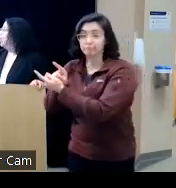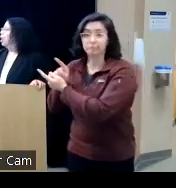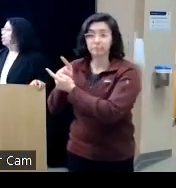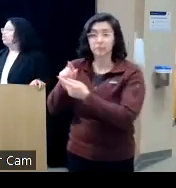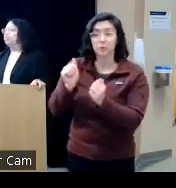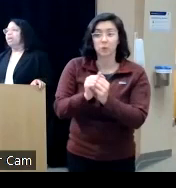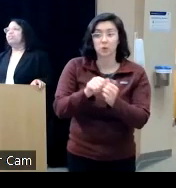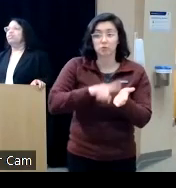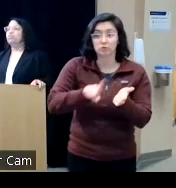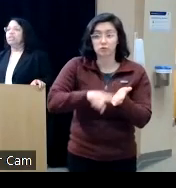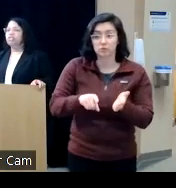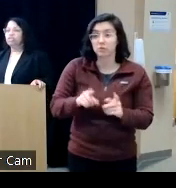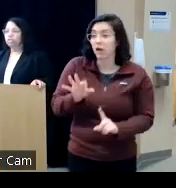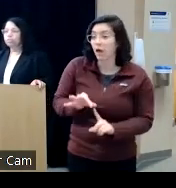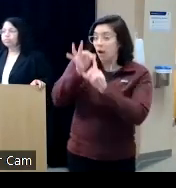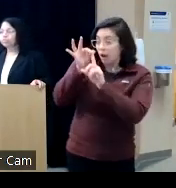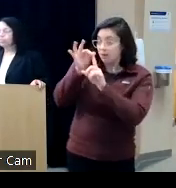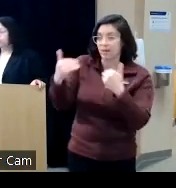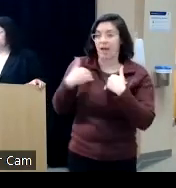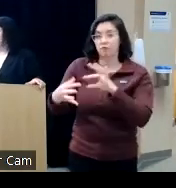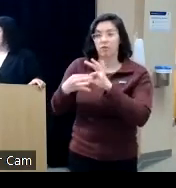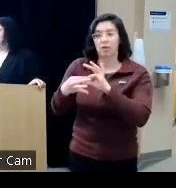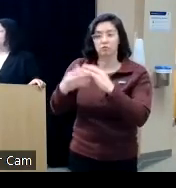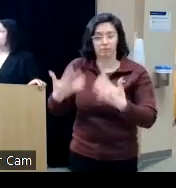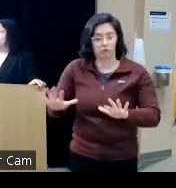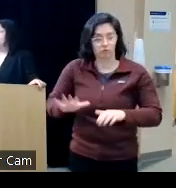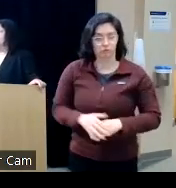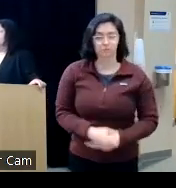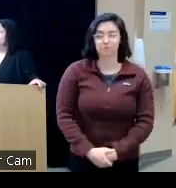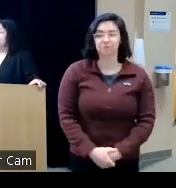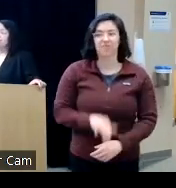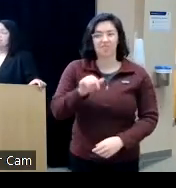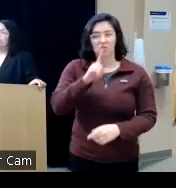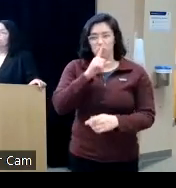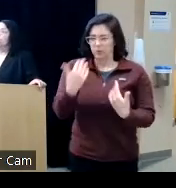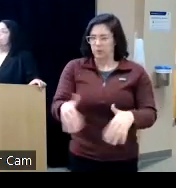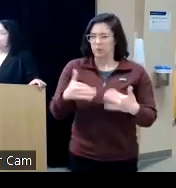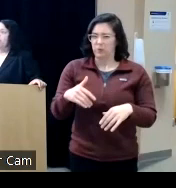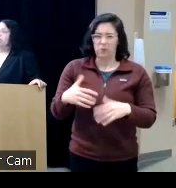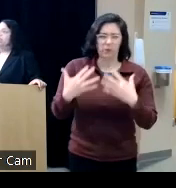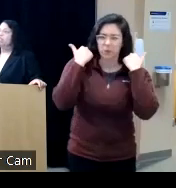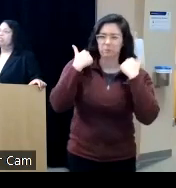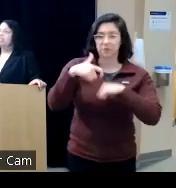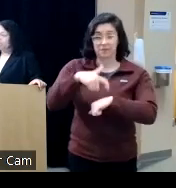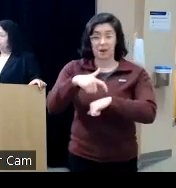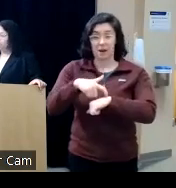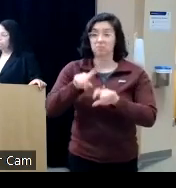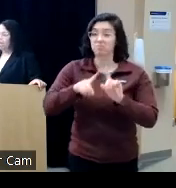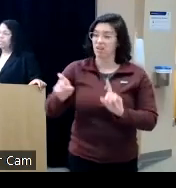unless it's based on a relationship and that's a very time consuming process but it is a necessary